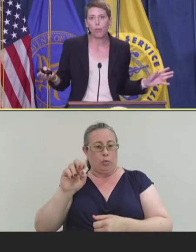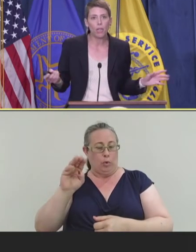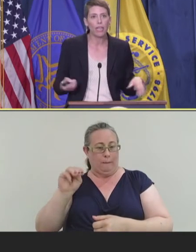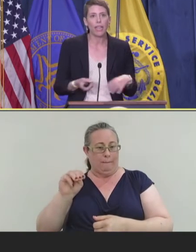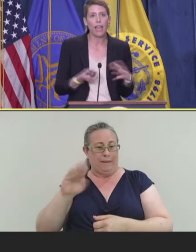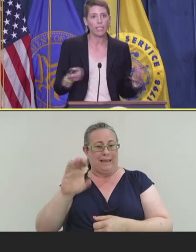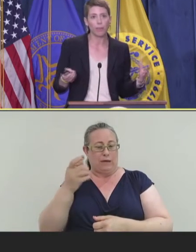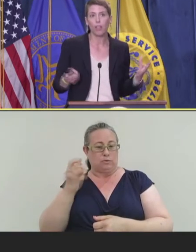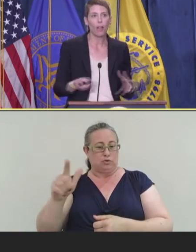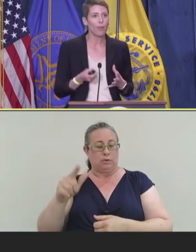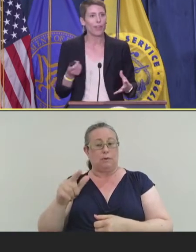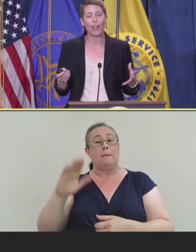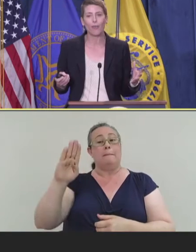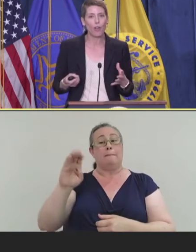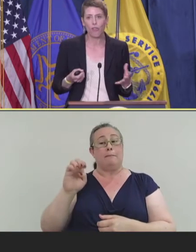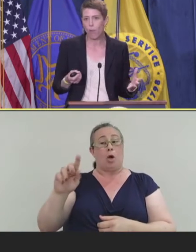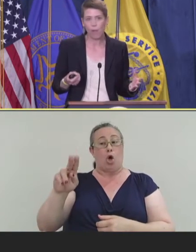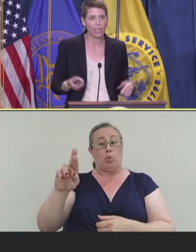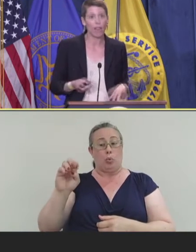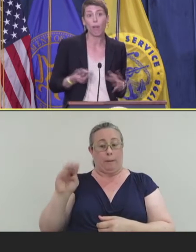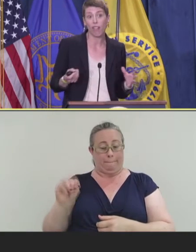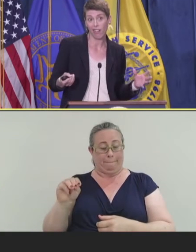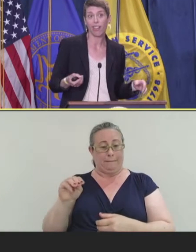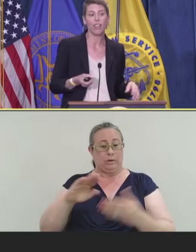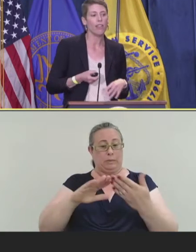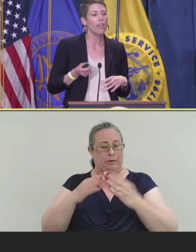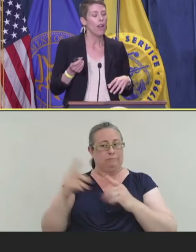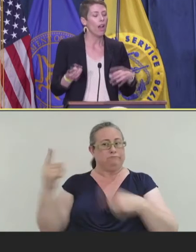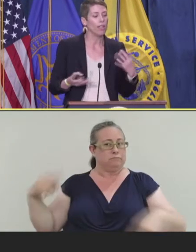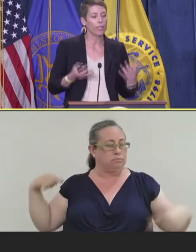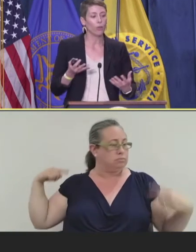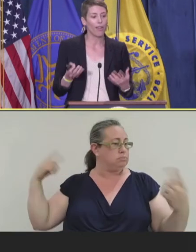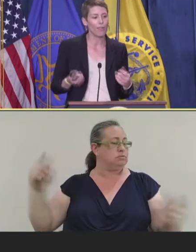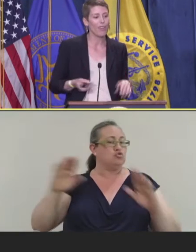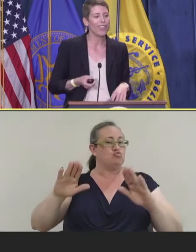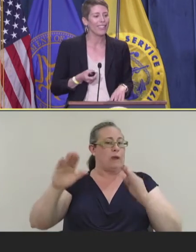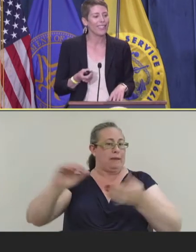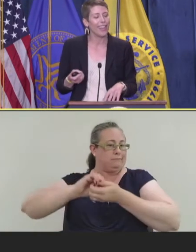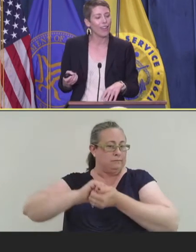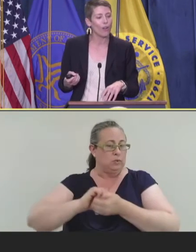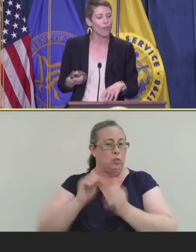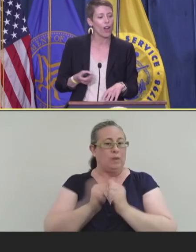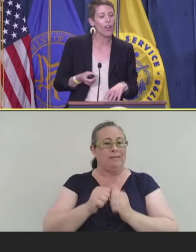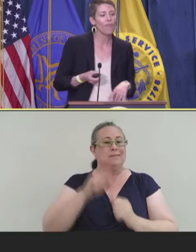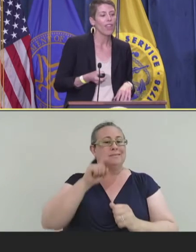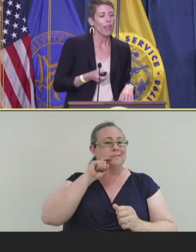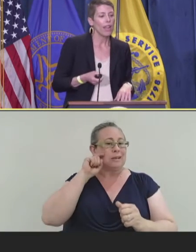community has long been a wonderful public health partner in sexual health and wellness overall.